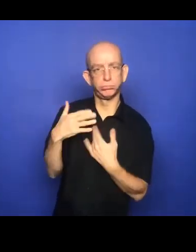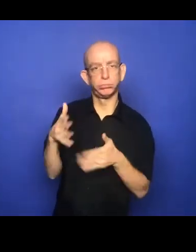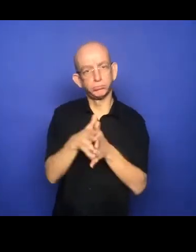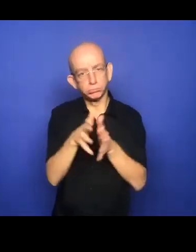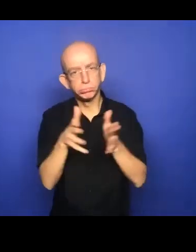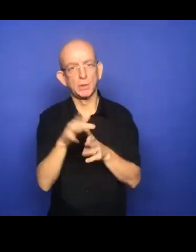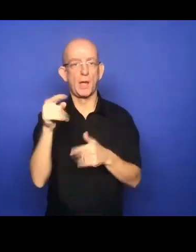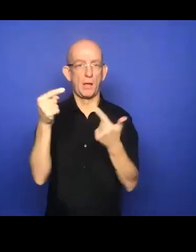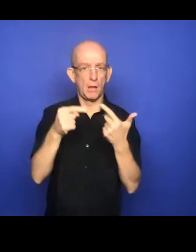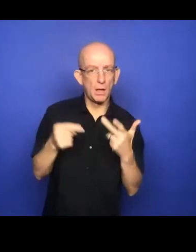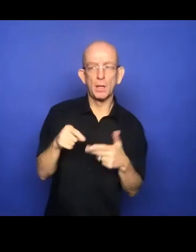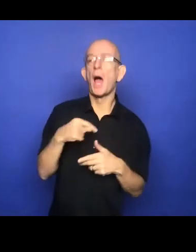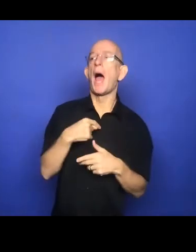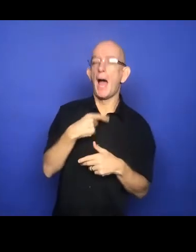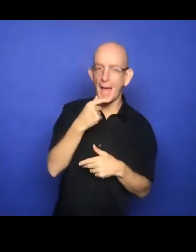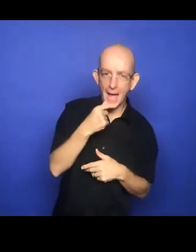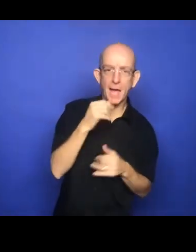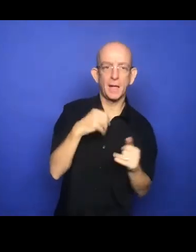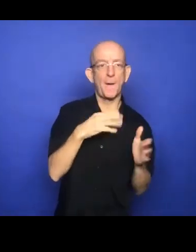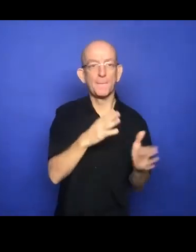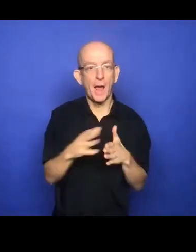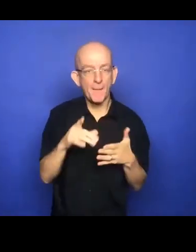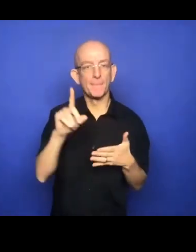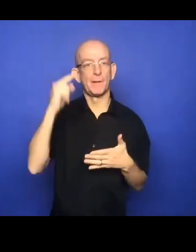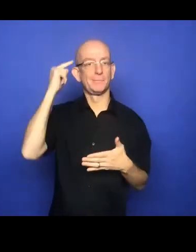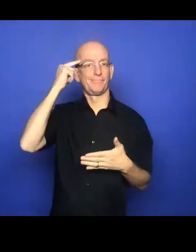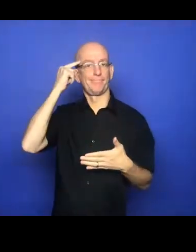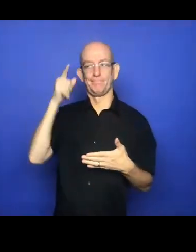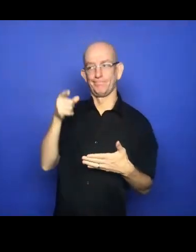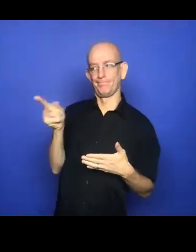ensure this is in line with the CRPD and SDGs.